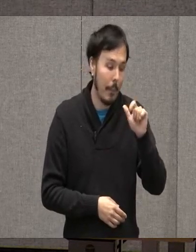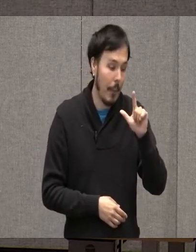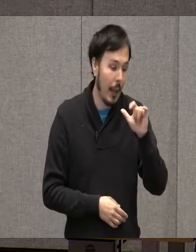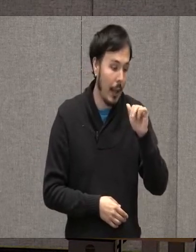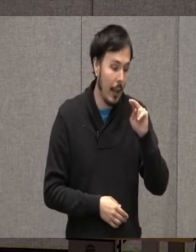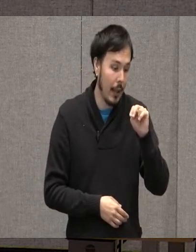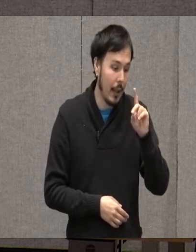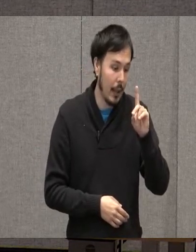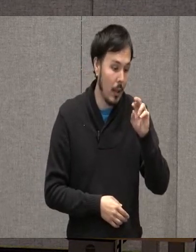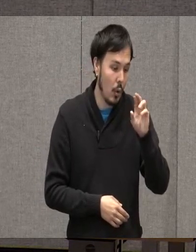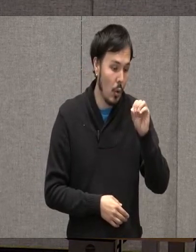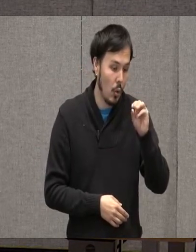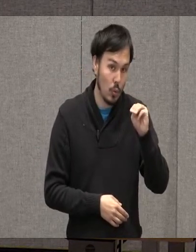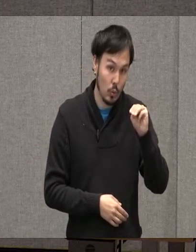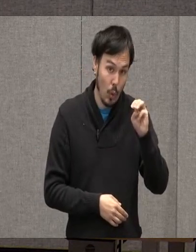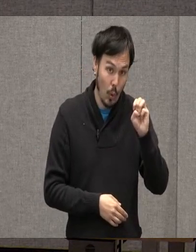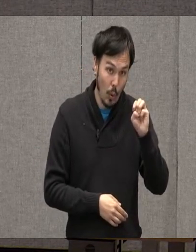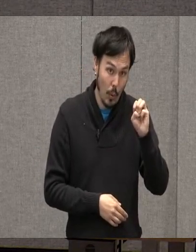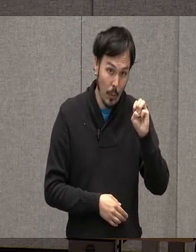and the activity is called palindromization